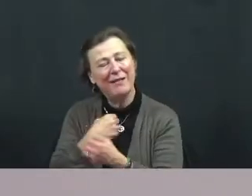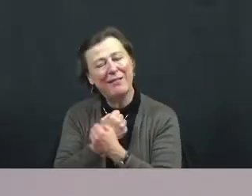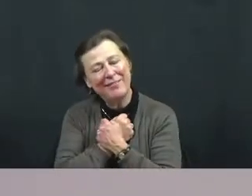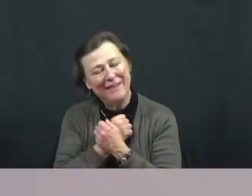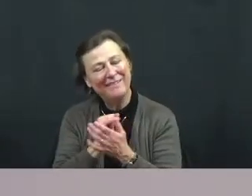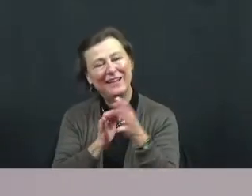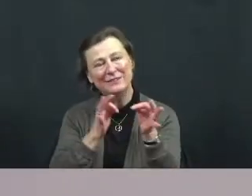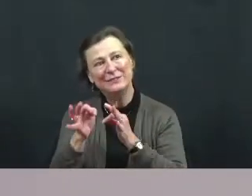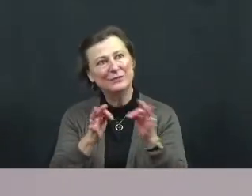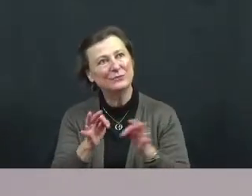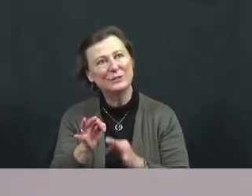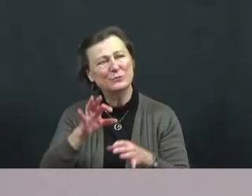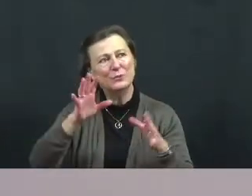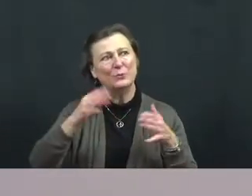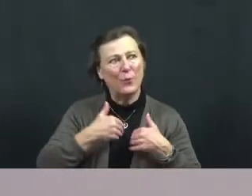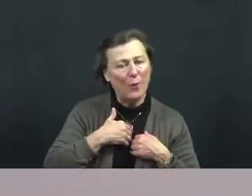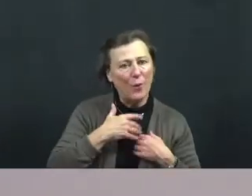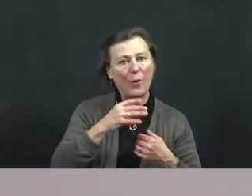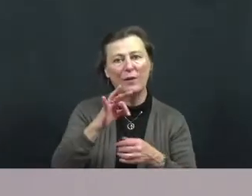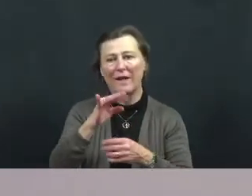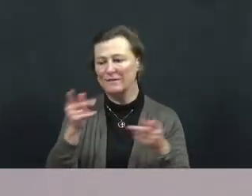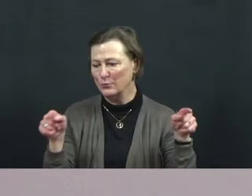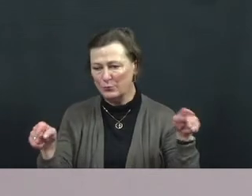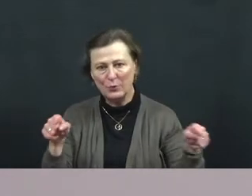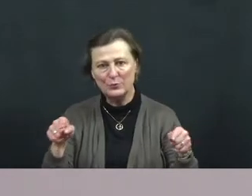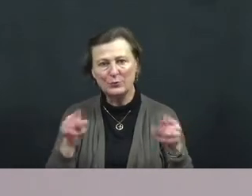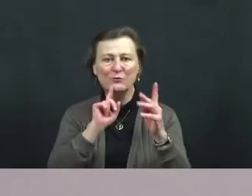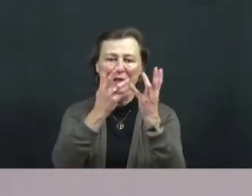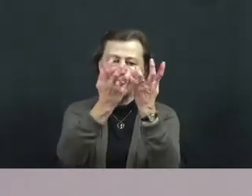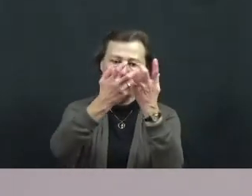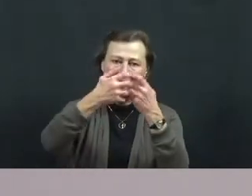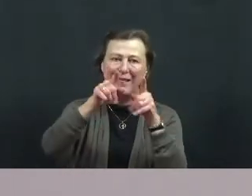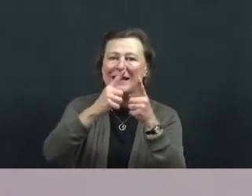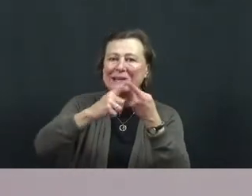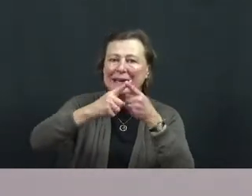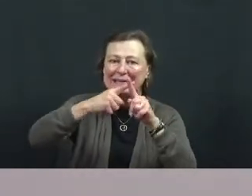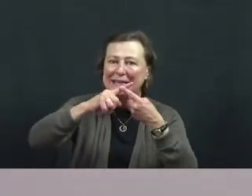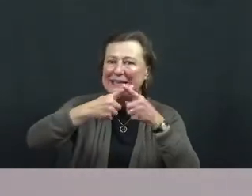The souls of Jonathan and David were knitted together in friendship.